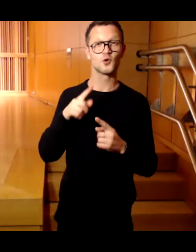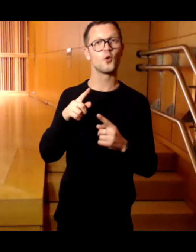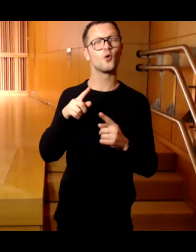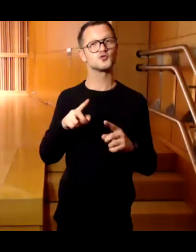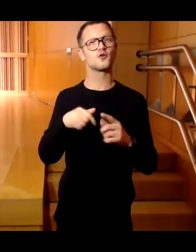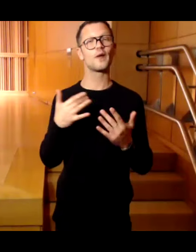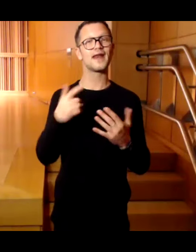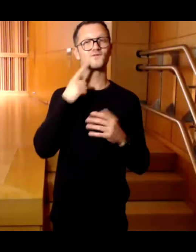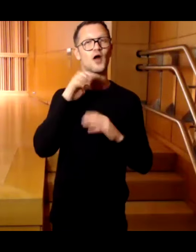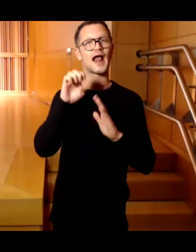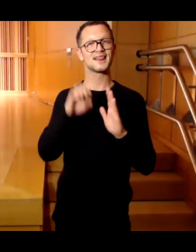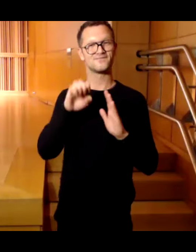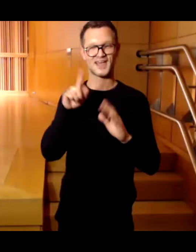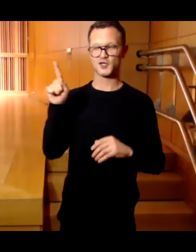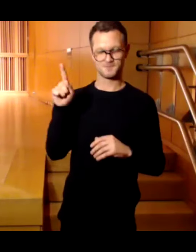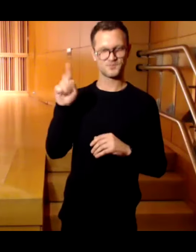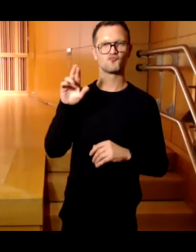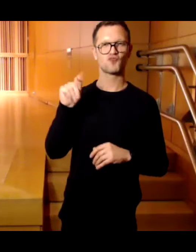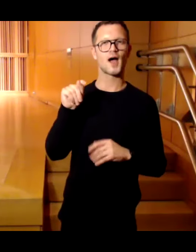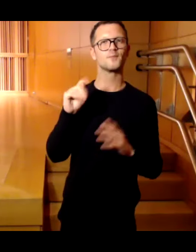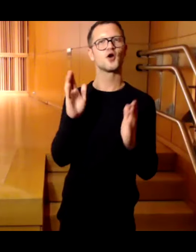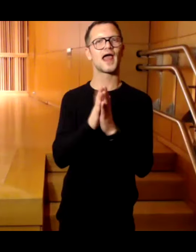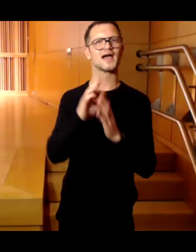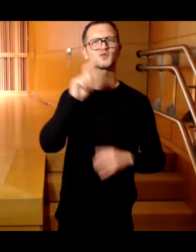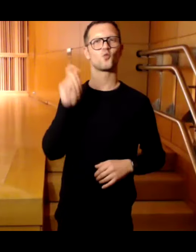An offer that any grad student would jump at.